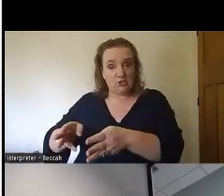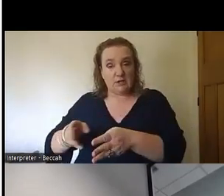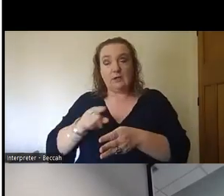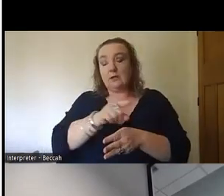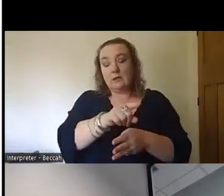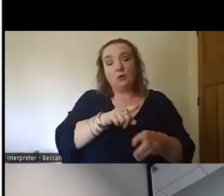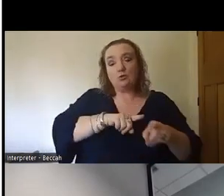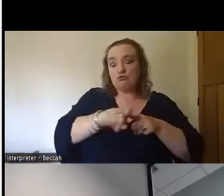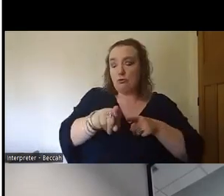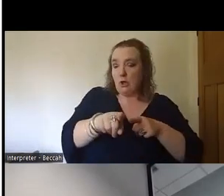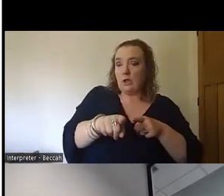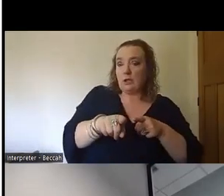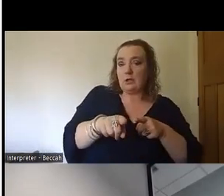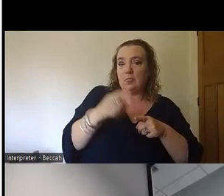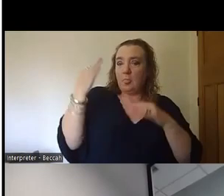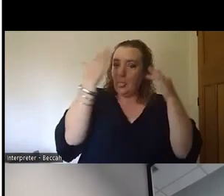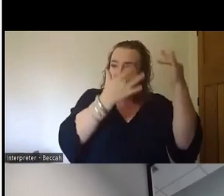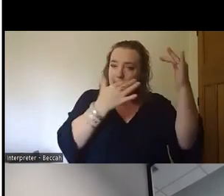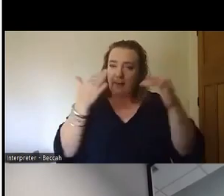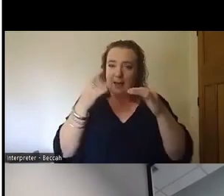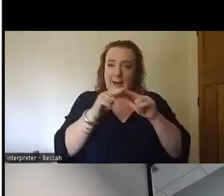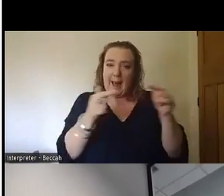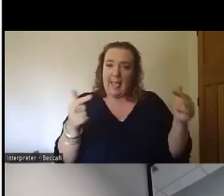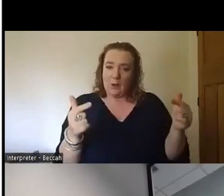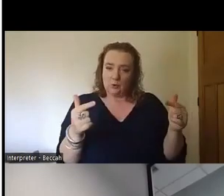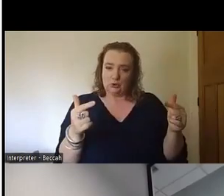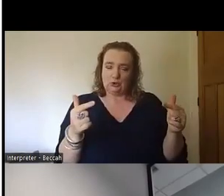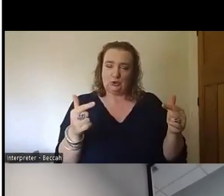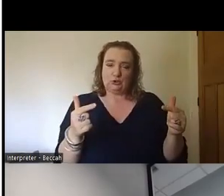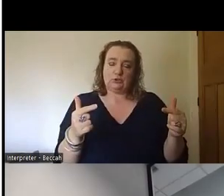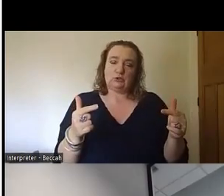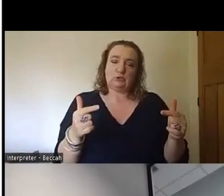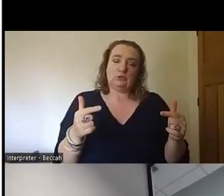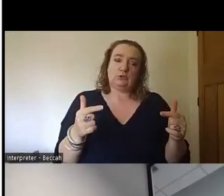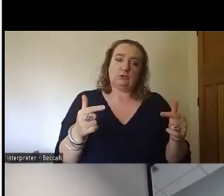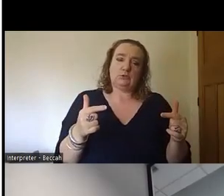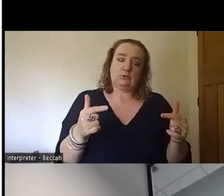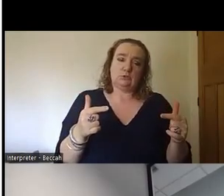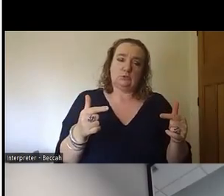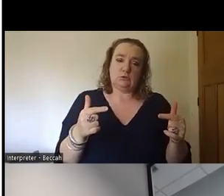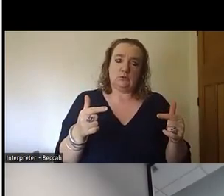to think about that language of it. The problem doesn't lie within the learner,